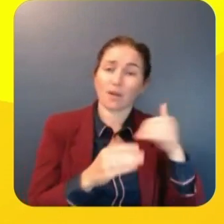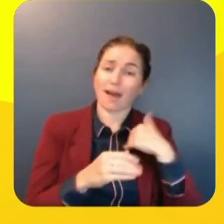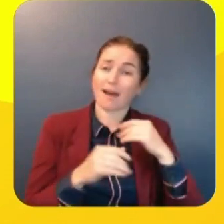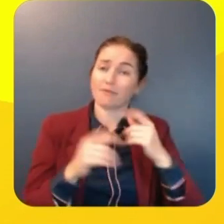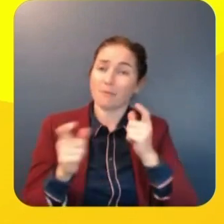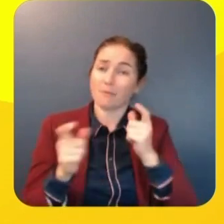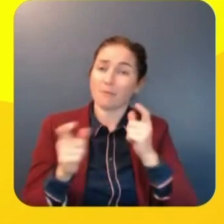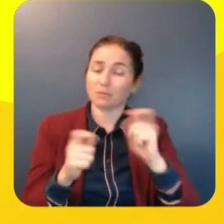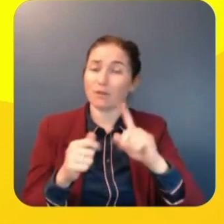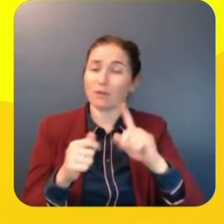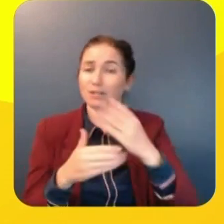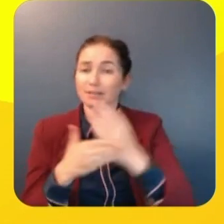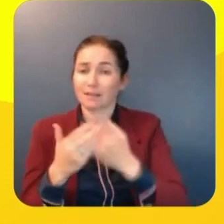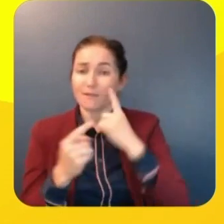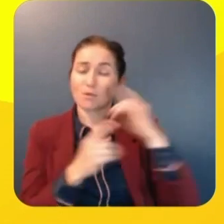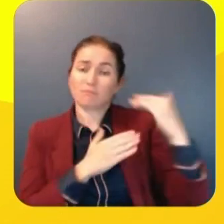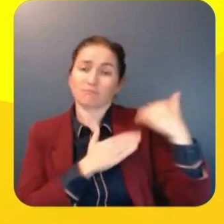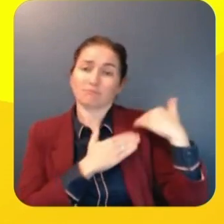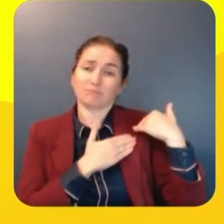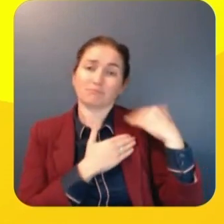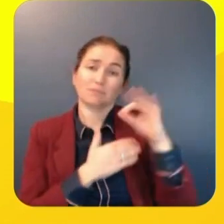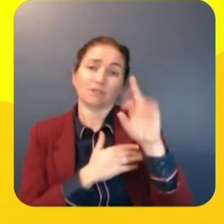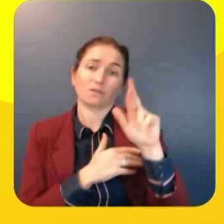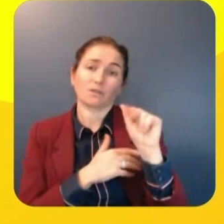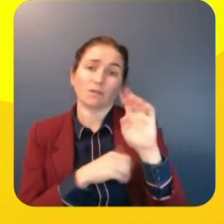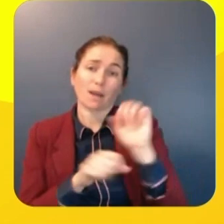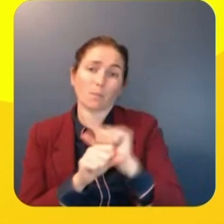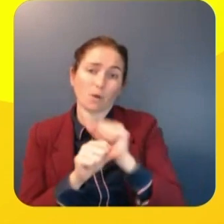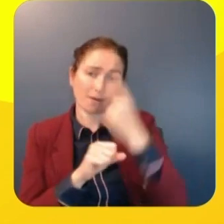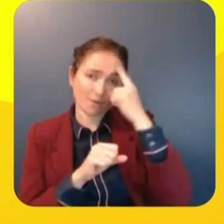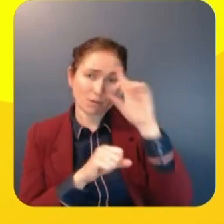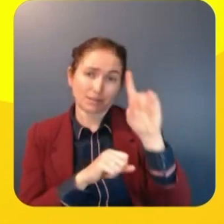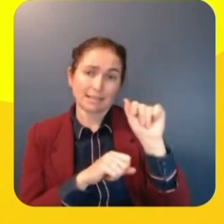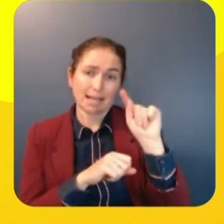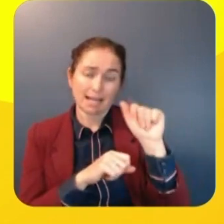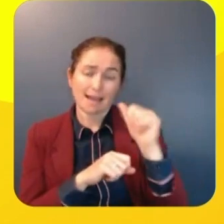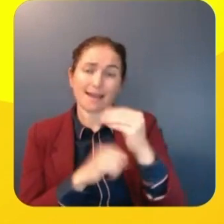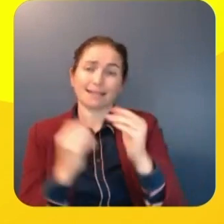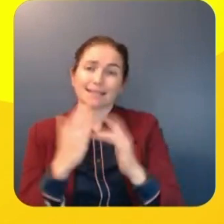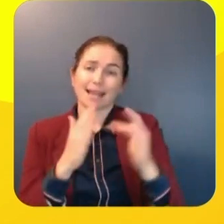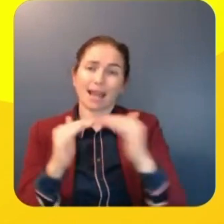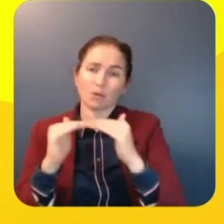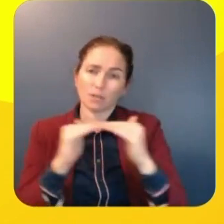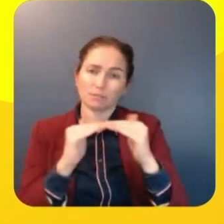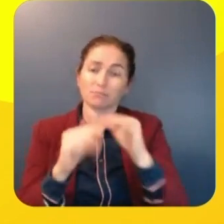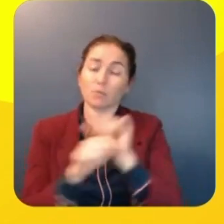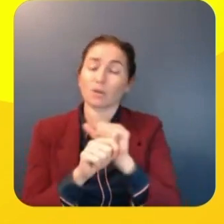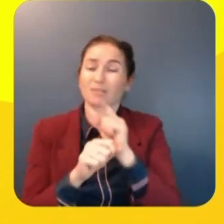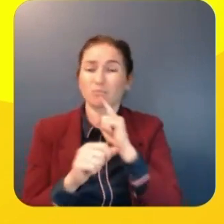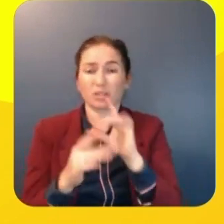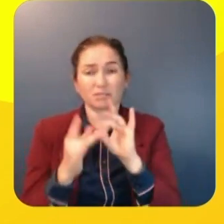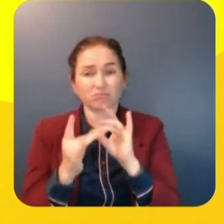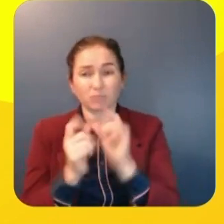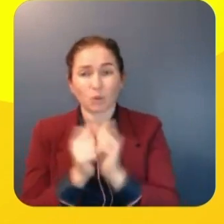accountability framework towards data and tech equity. We've been working closely with your teams and internal experts from your